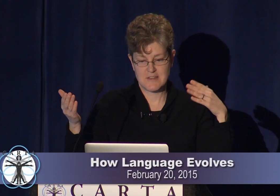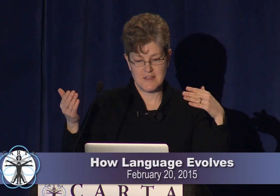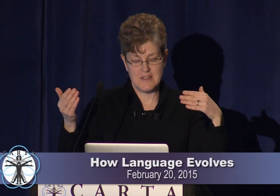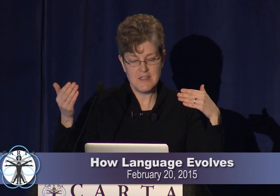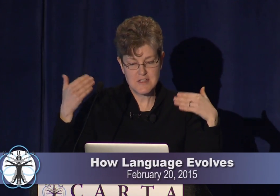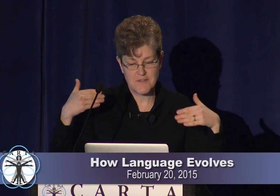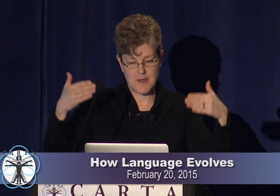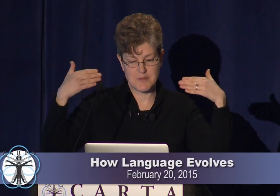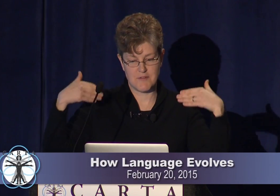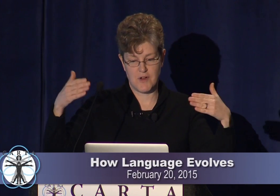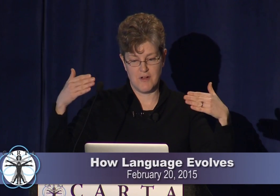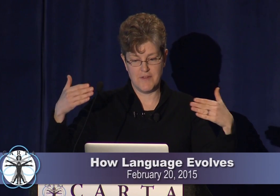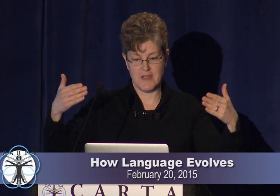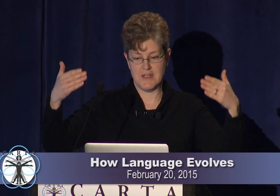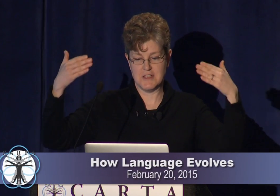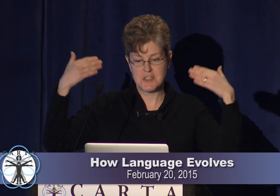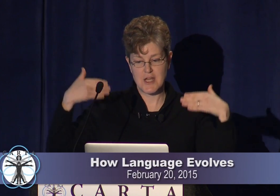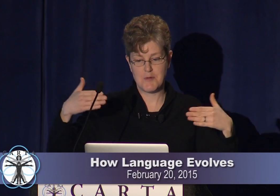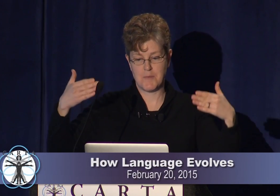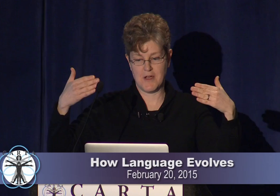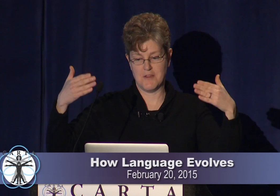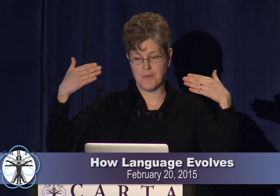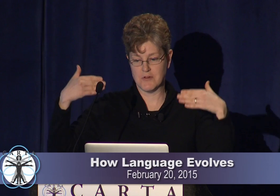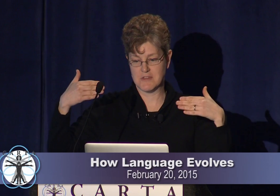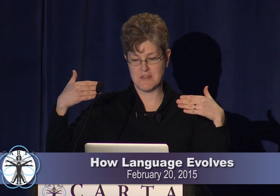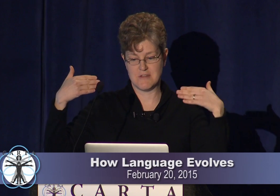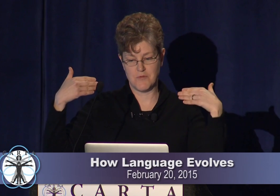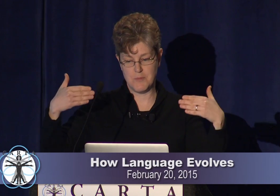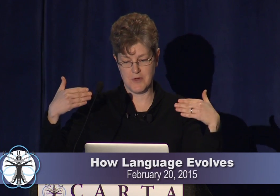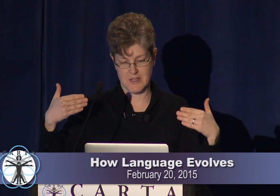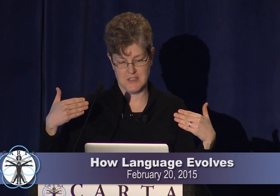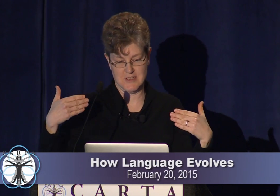it's each of them is evolving and is shaped by the processes of reproduction